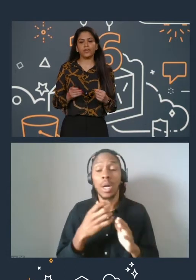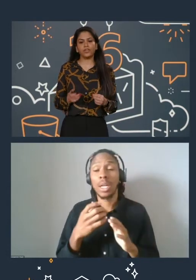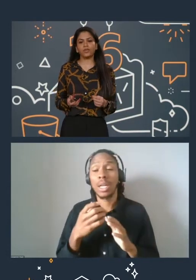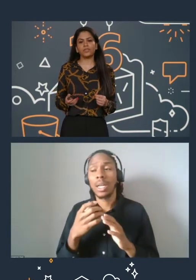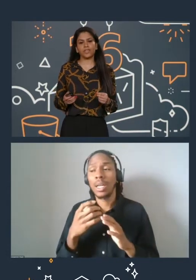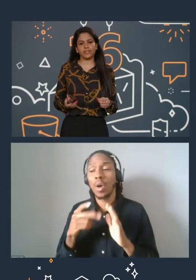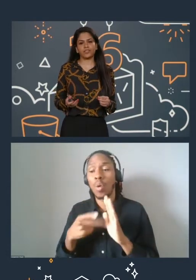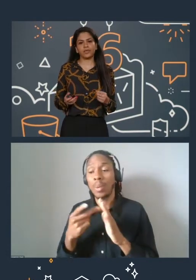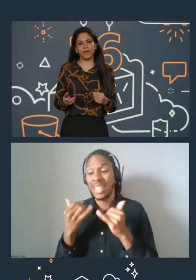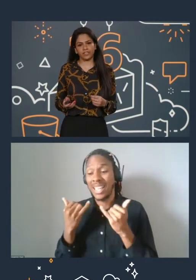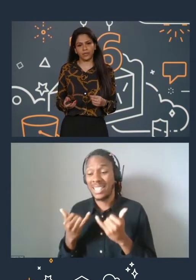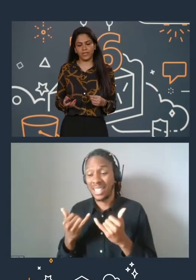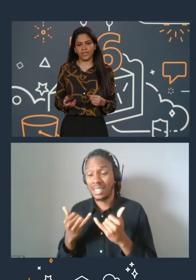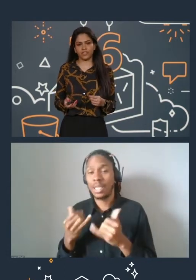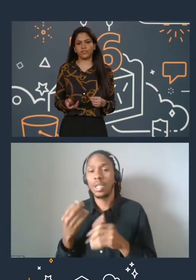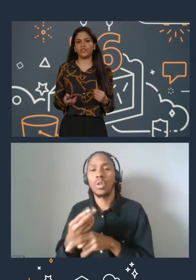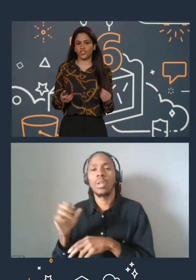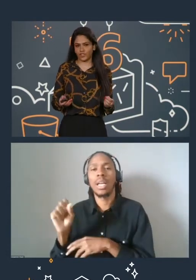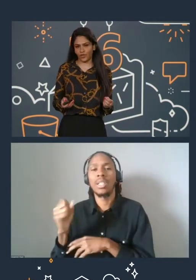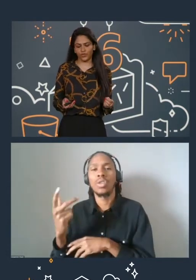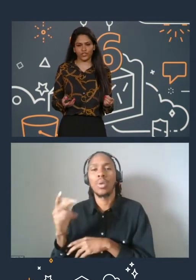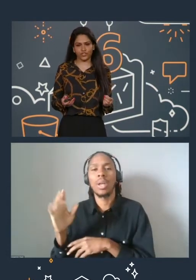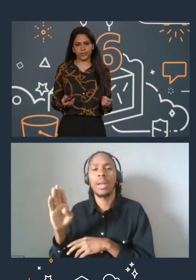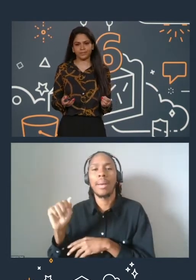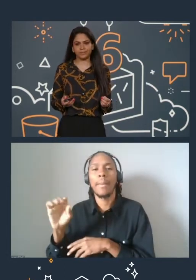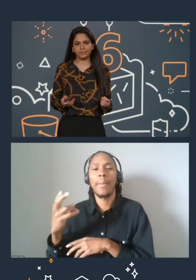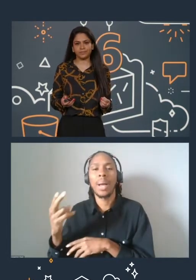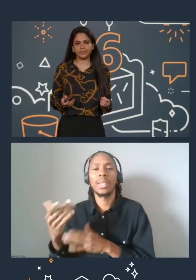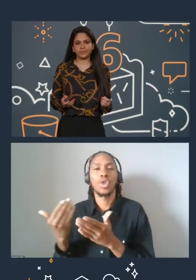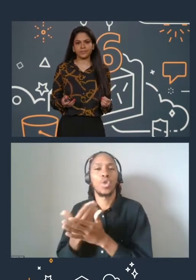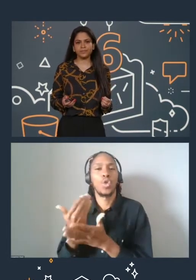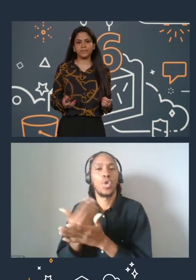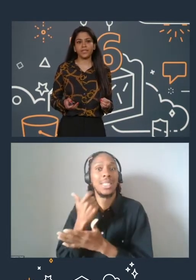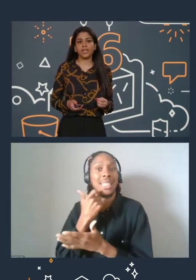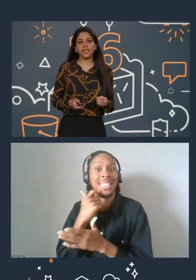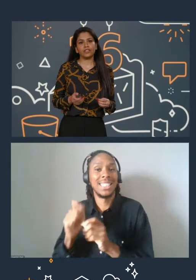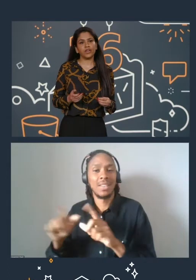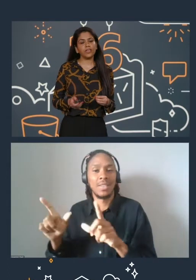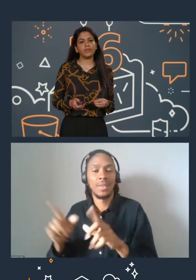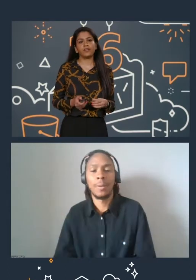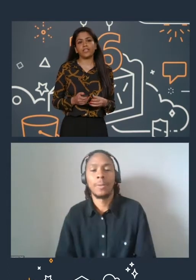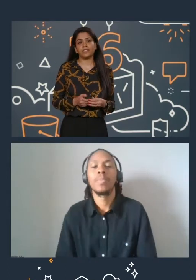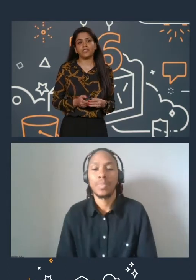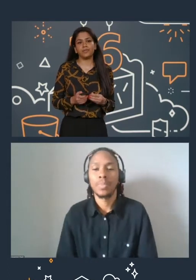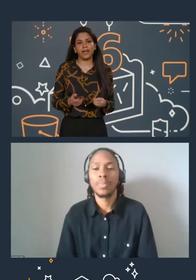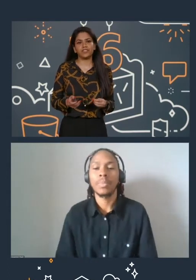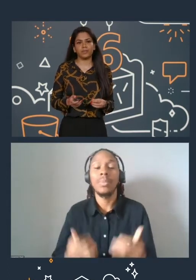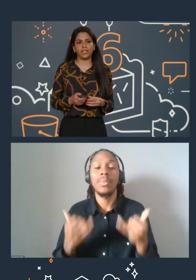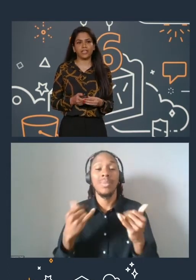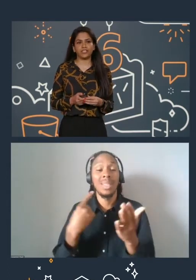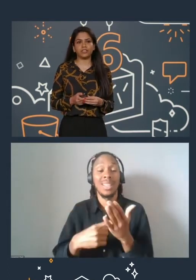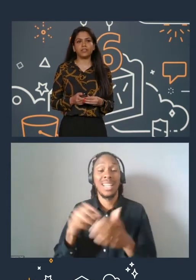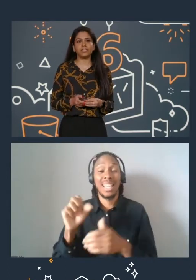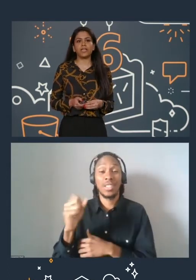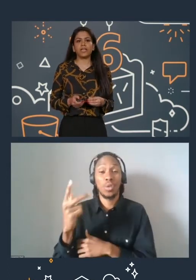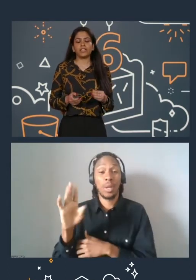you use S3 batch replication, which is a new feature. Now talking about S3 batch replication,